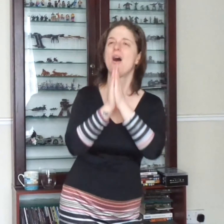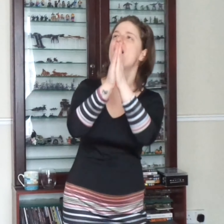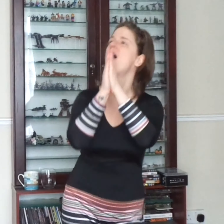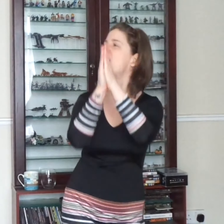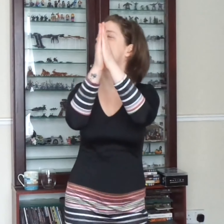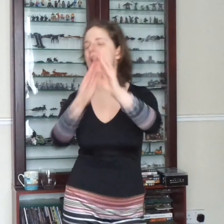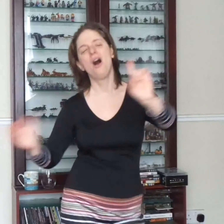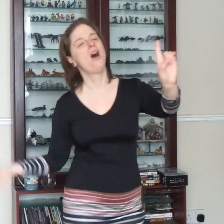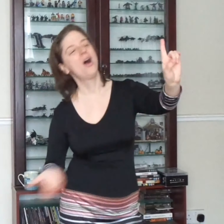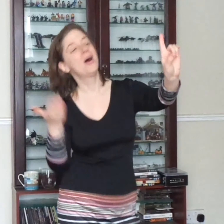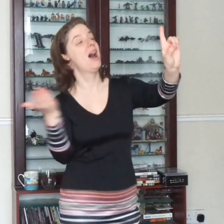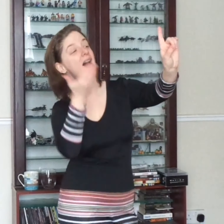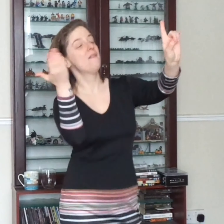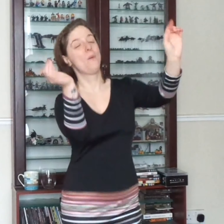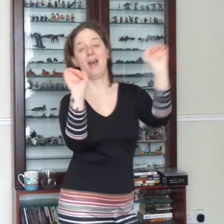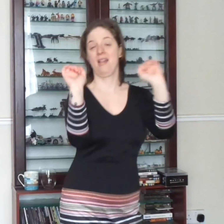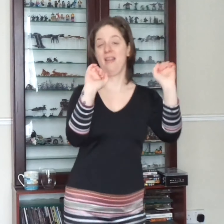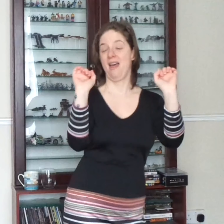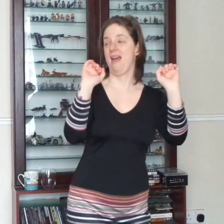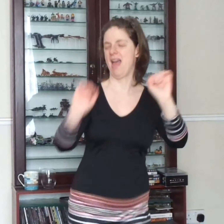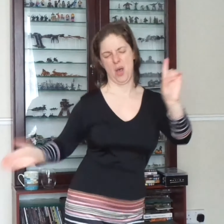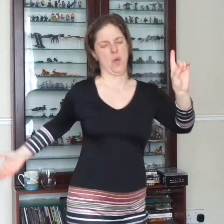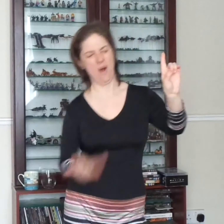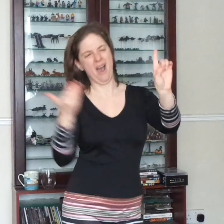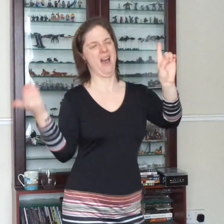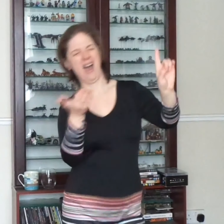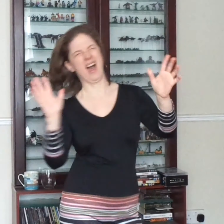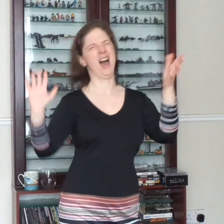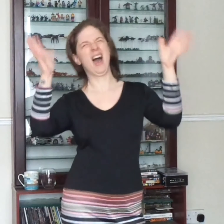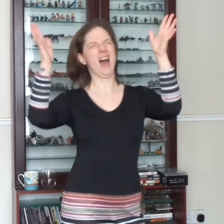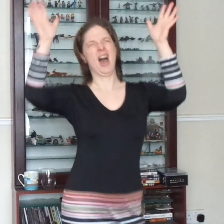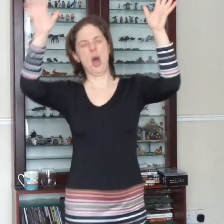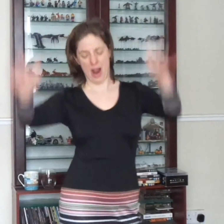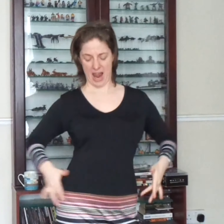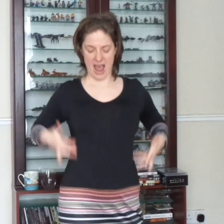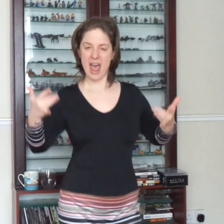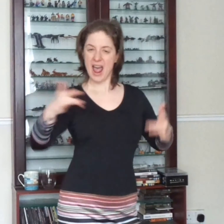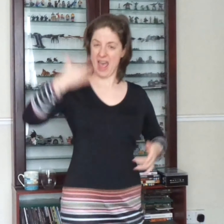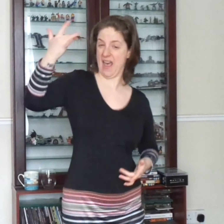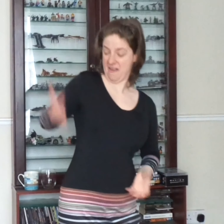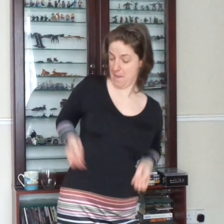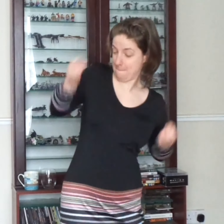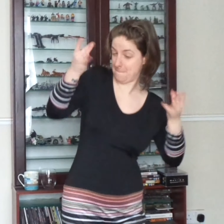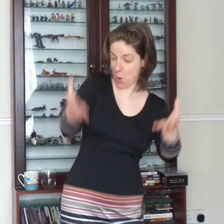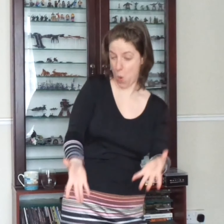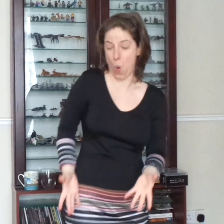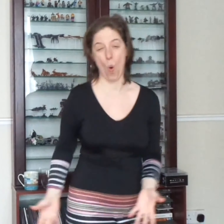Whoa, we're half-way there Whoa, livin' on a prayer